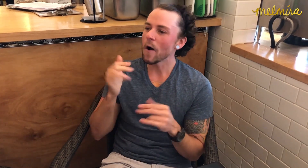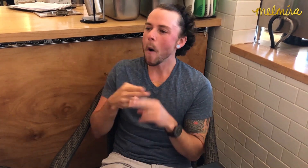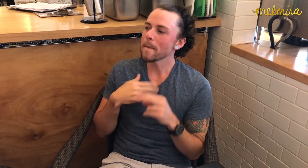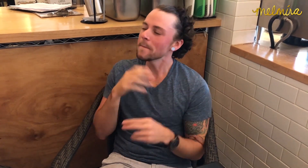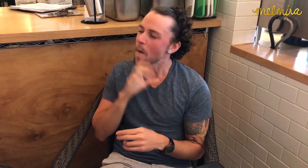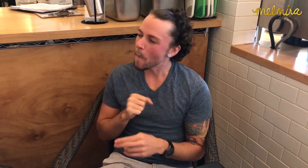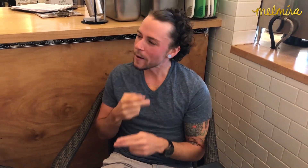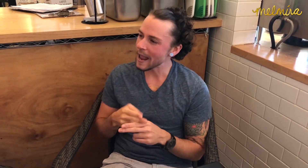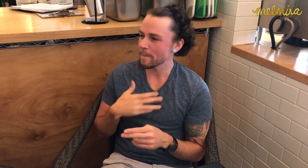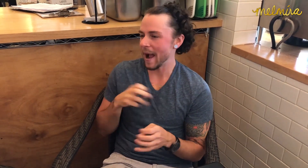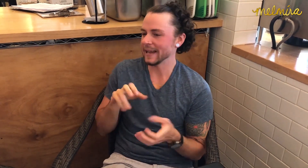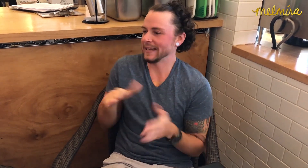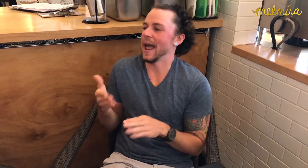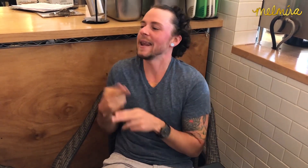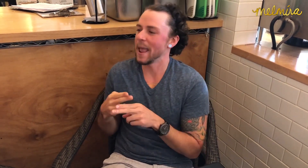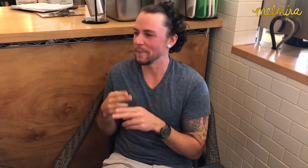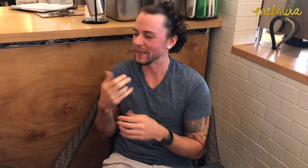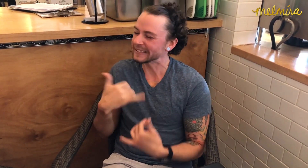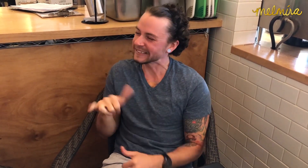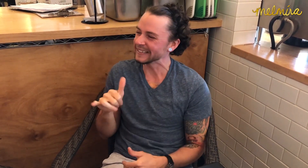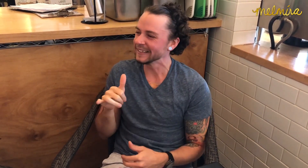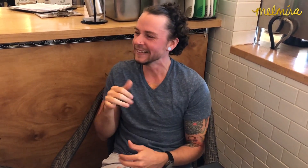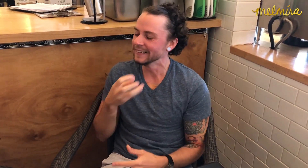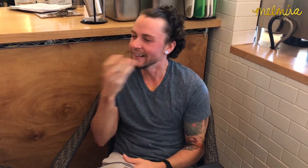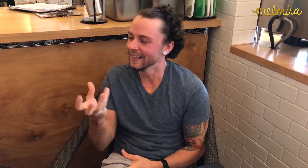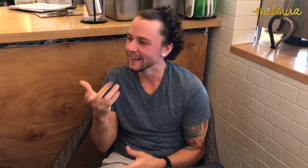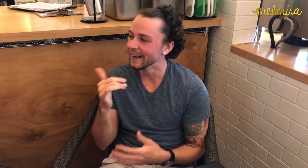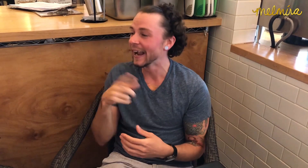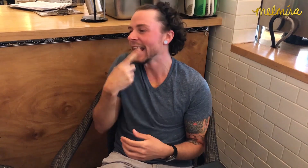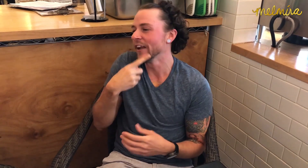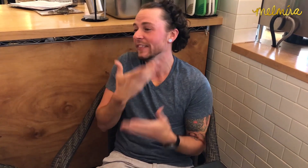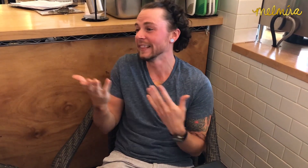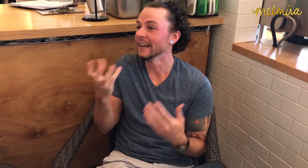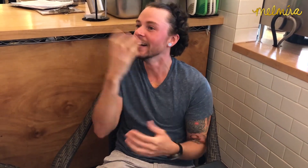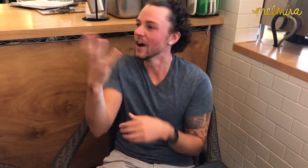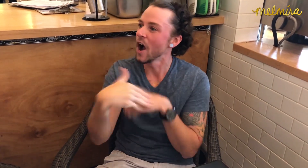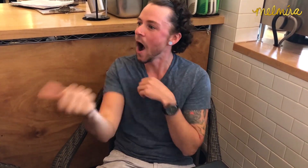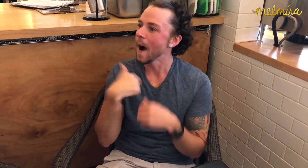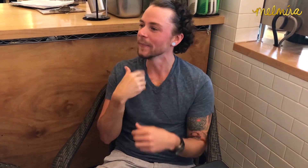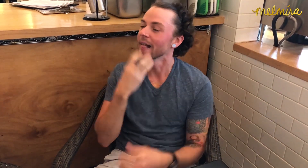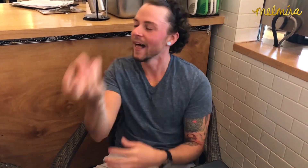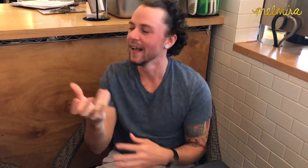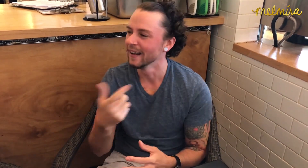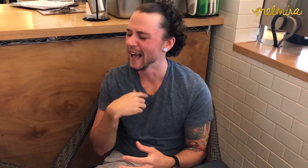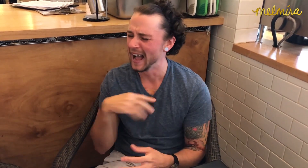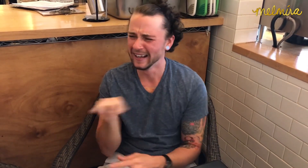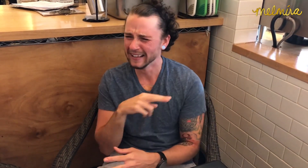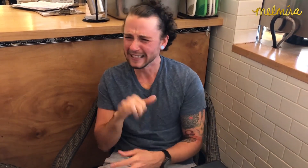They STILL use my old name, my "dead" name. They still blurt it out. It's a hearing thing. They call for me using that name.